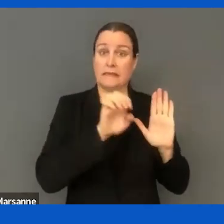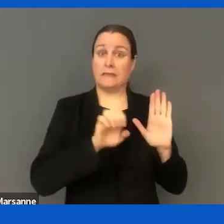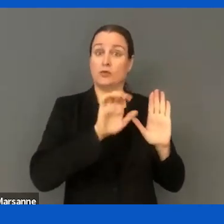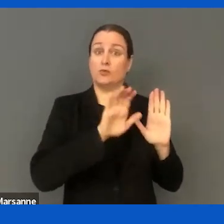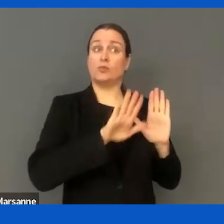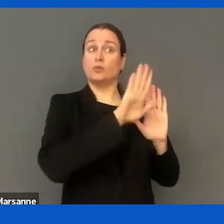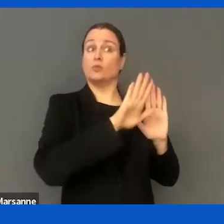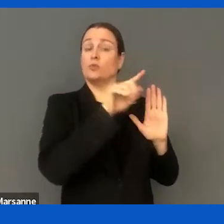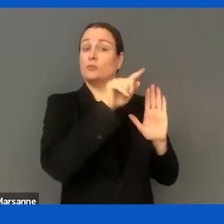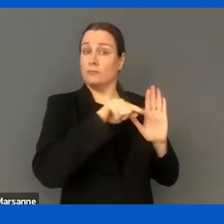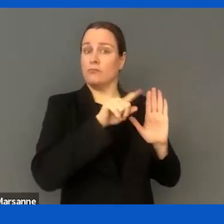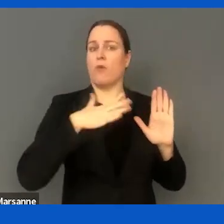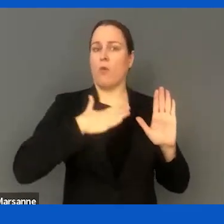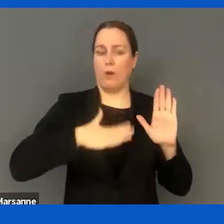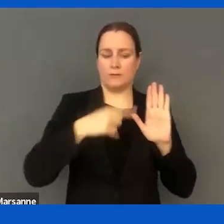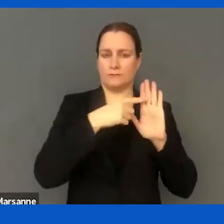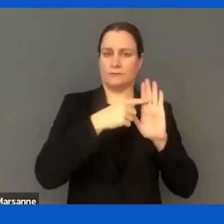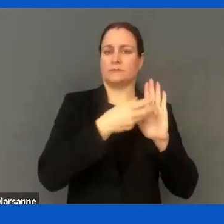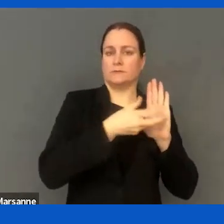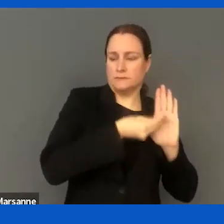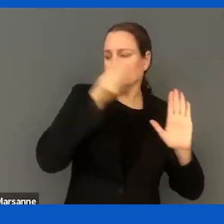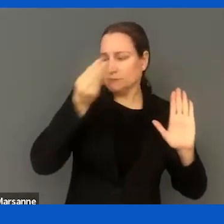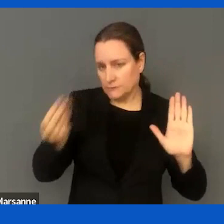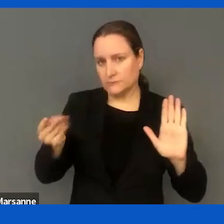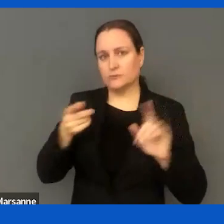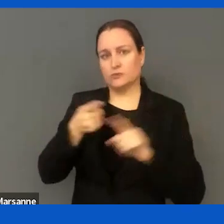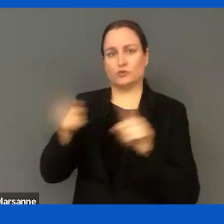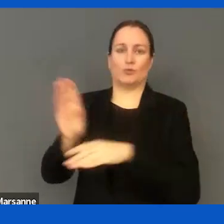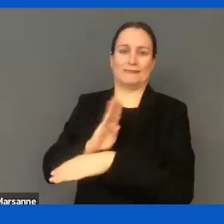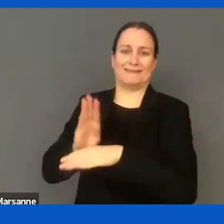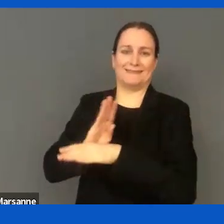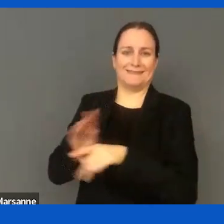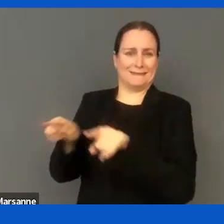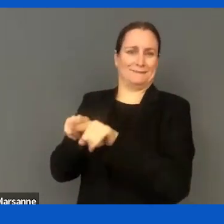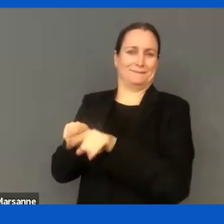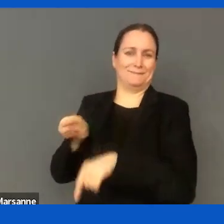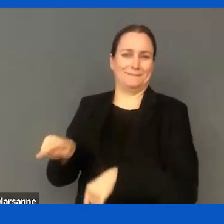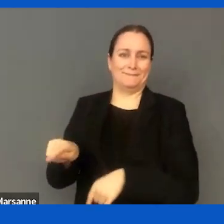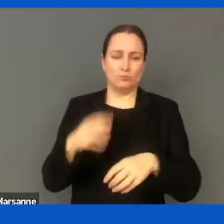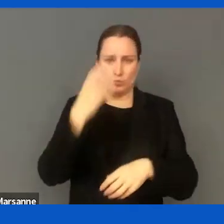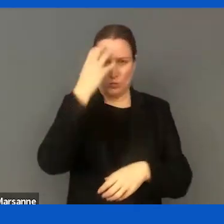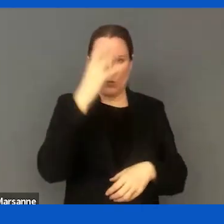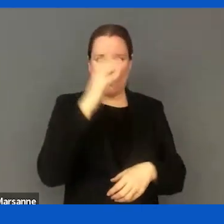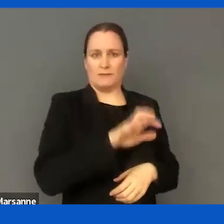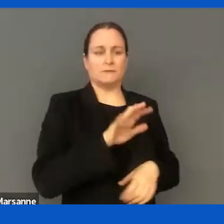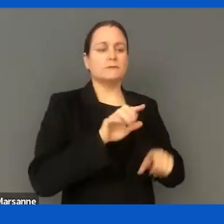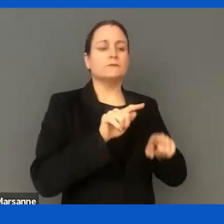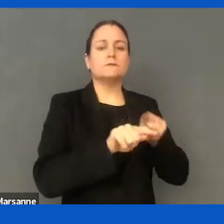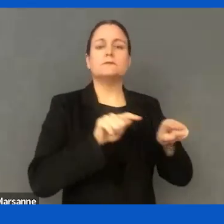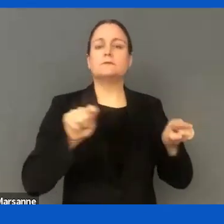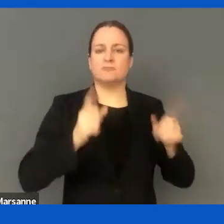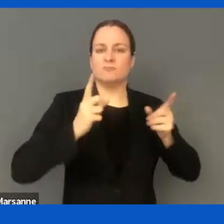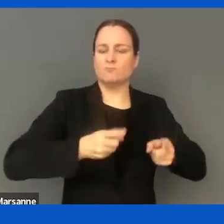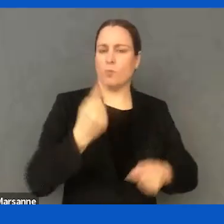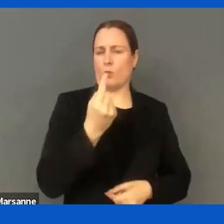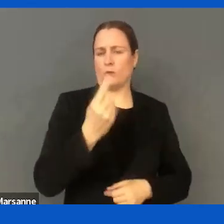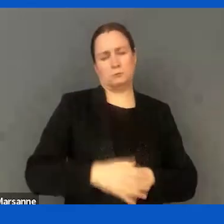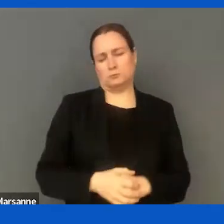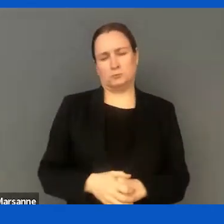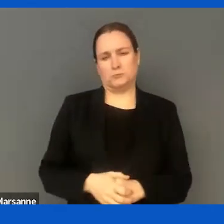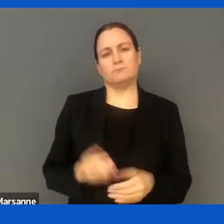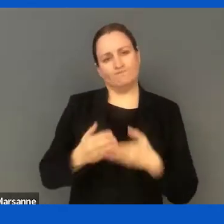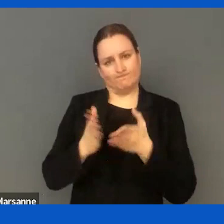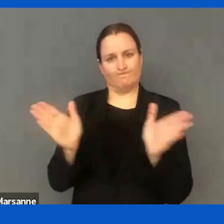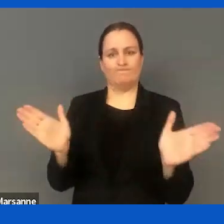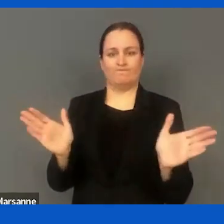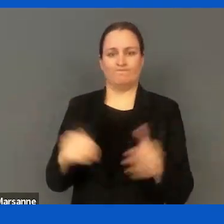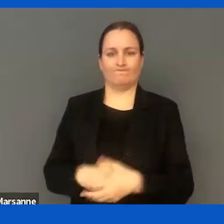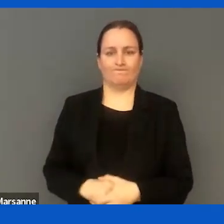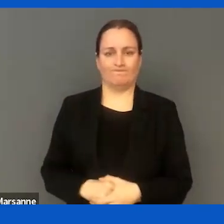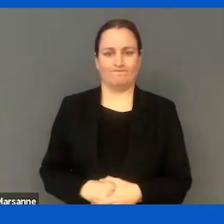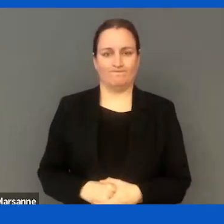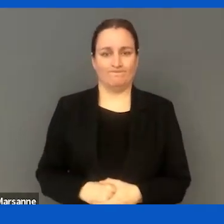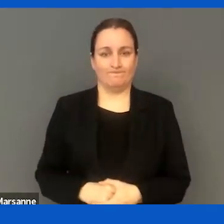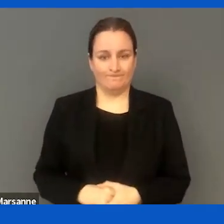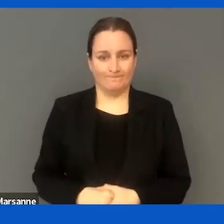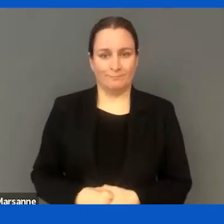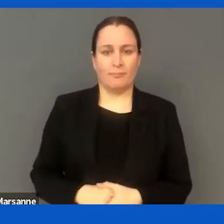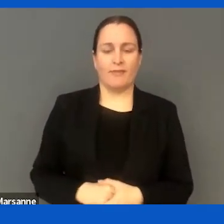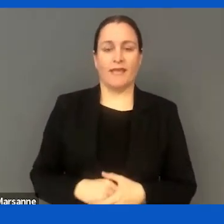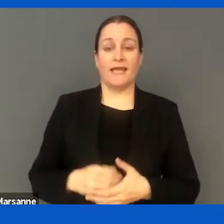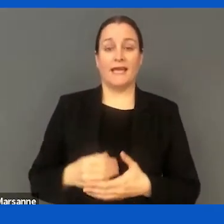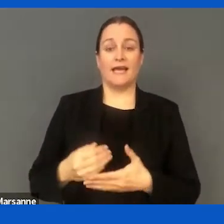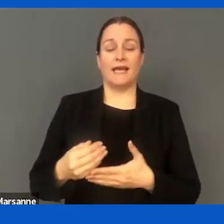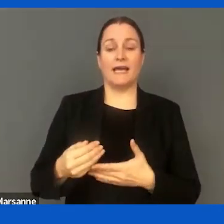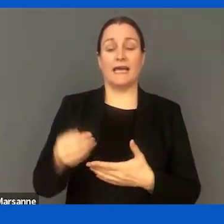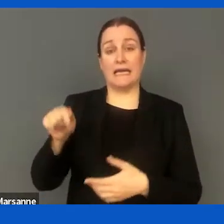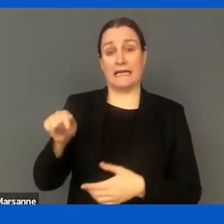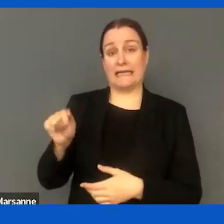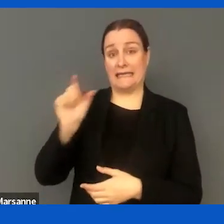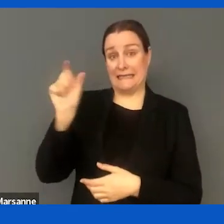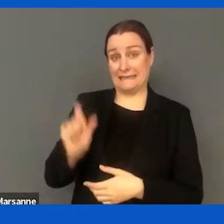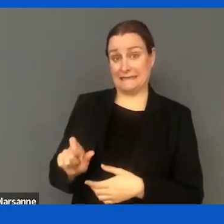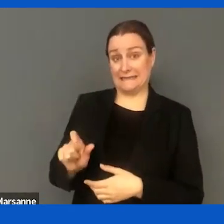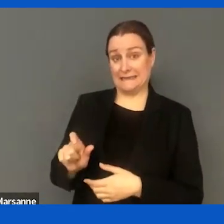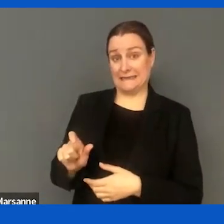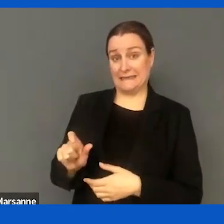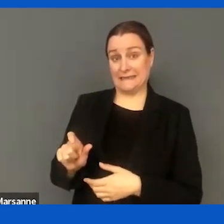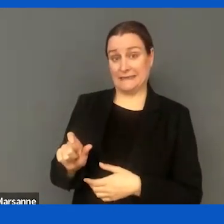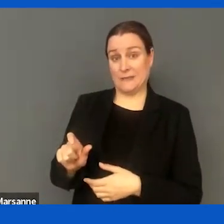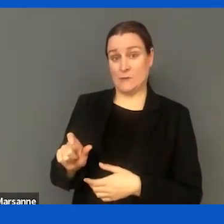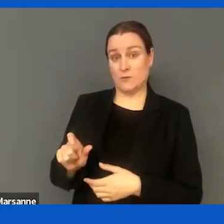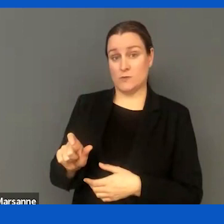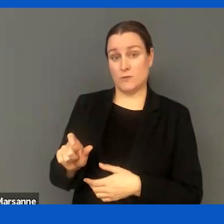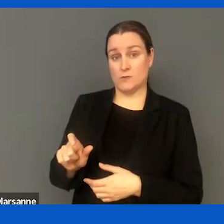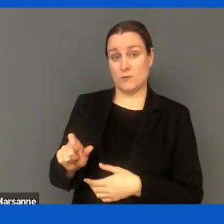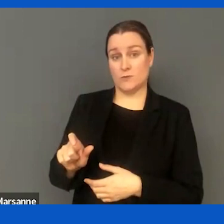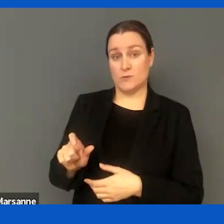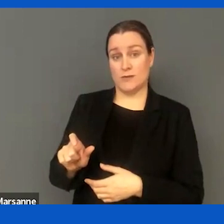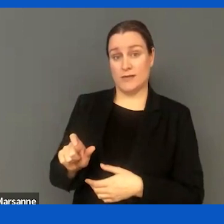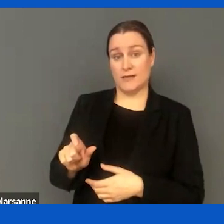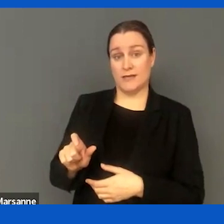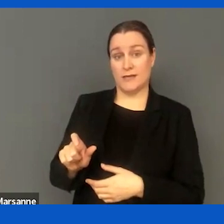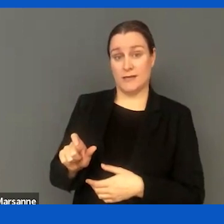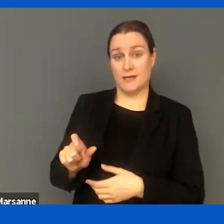one also in the Private Sector. This is before WAD. In Italy, there is ... if a company fails